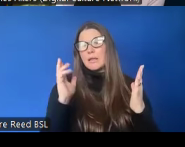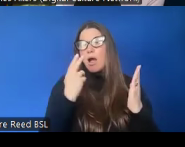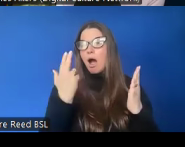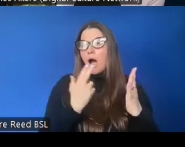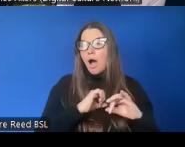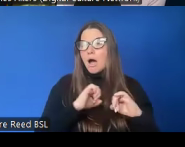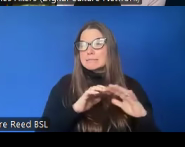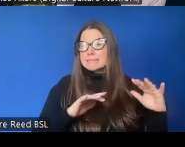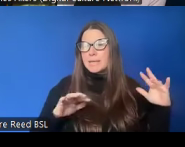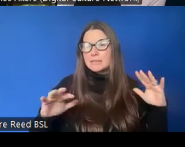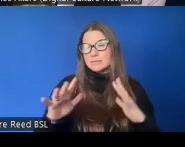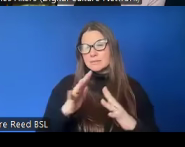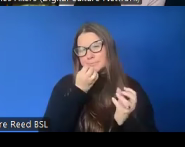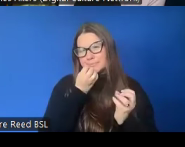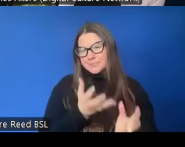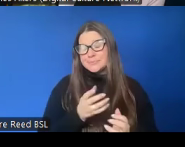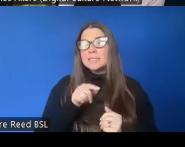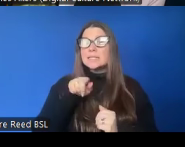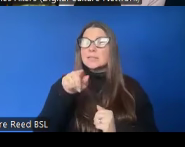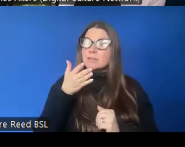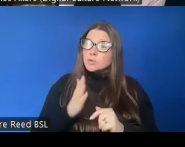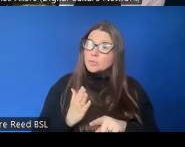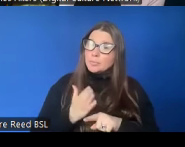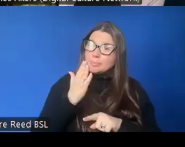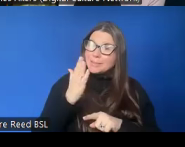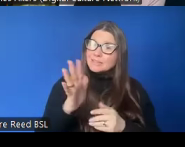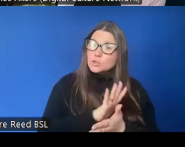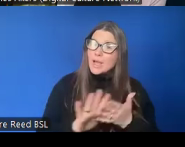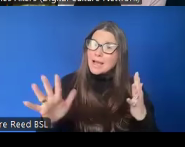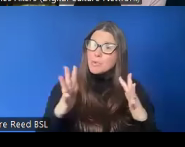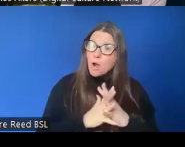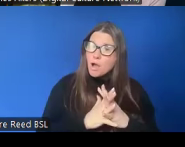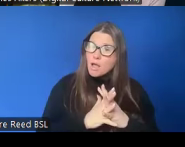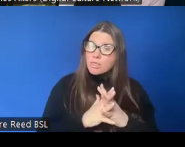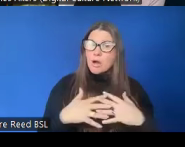If anybody went to Hepworth or they were working with different partners